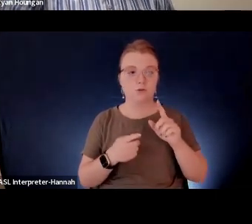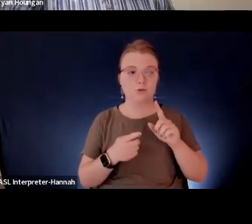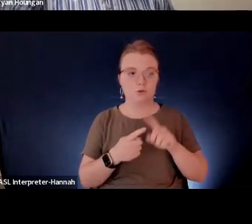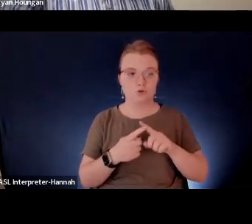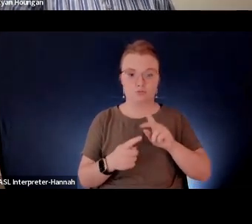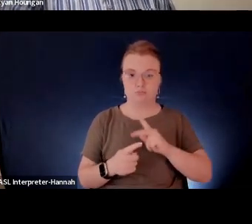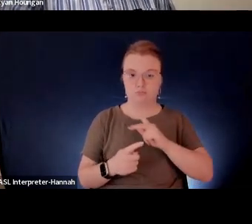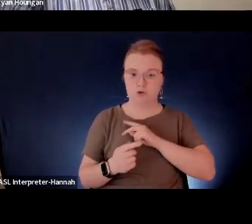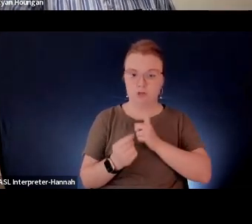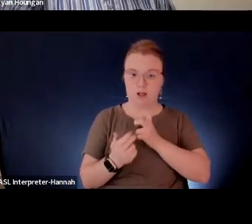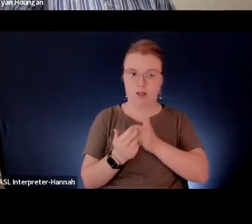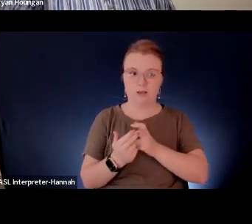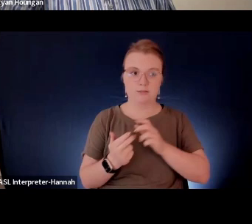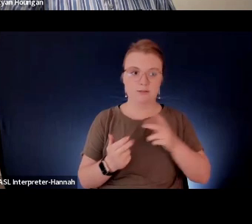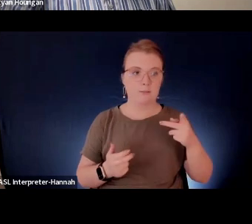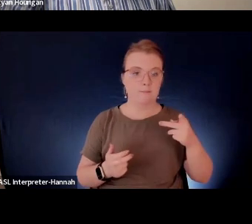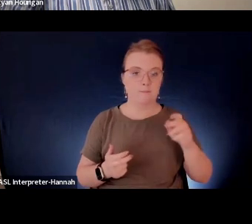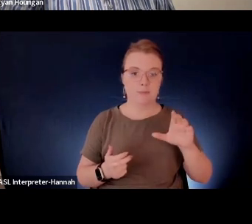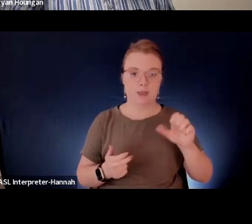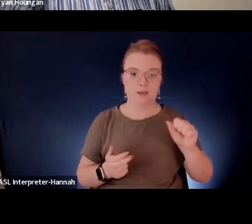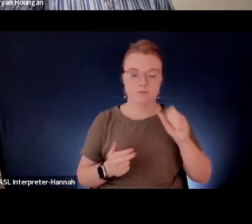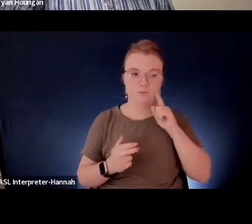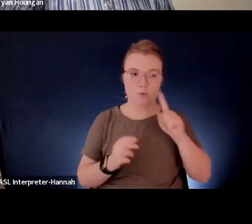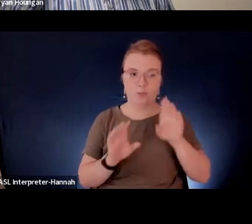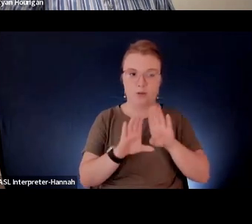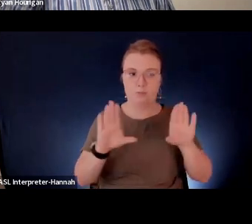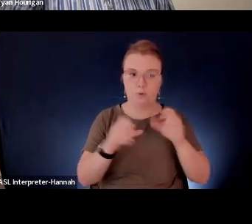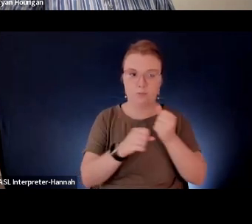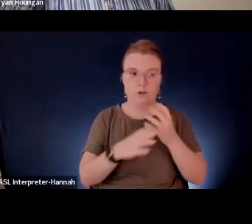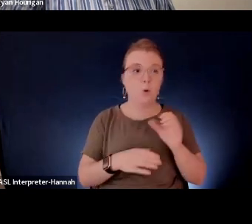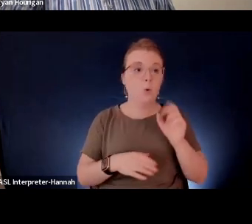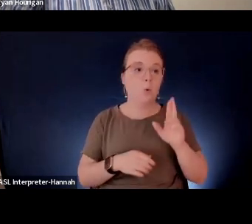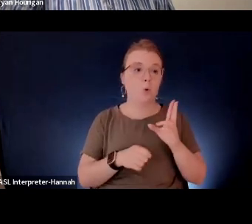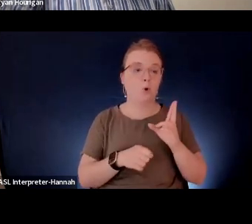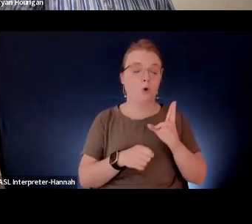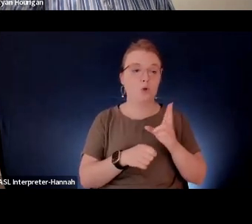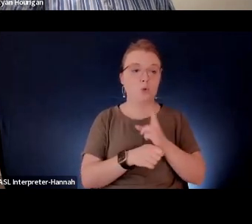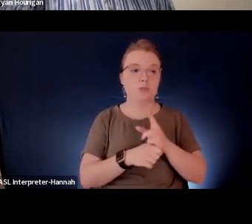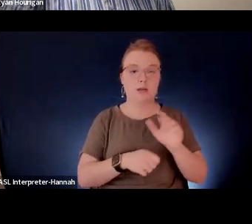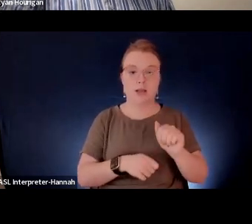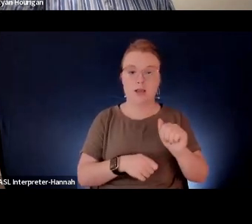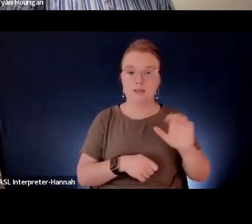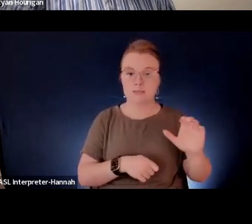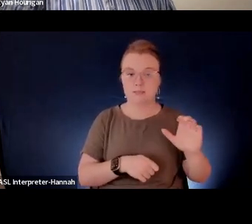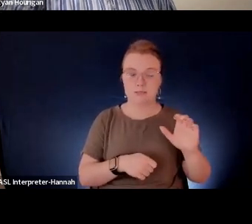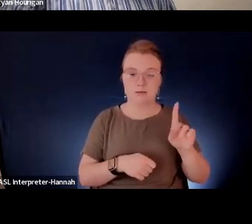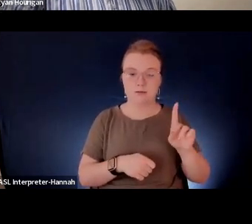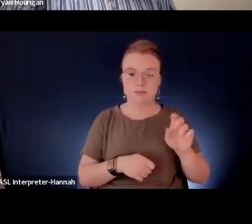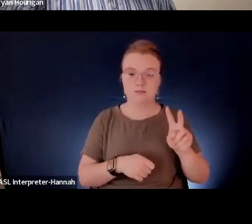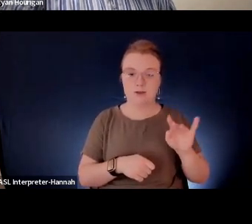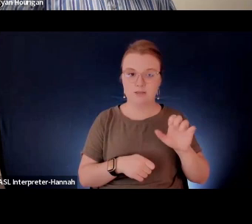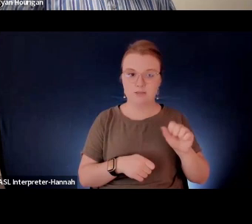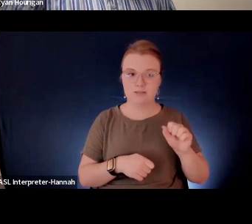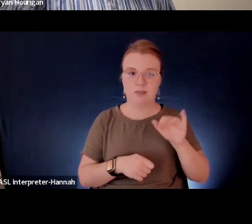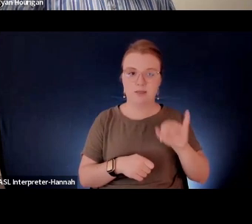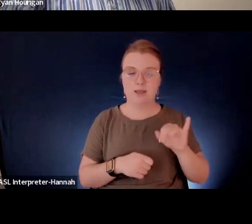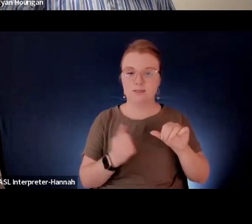that we used or on your AAC devices. So, AAC devices are assisted communication devices